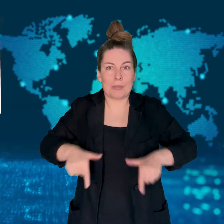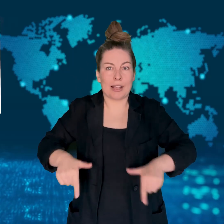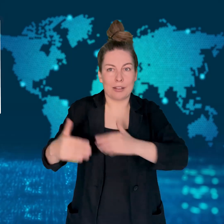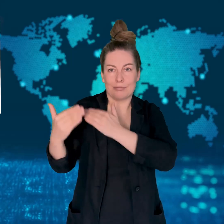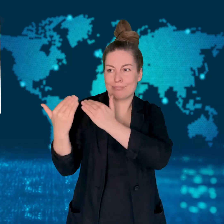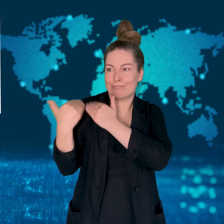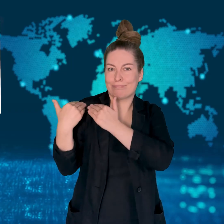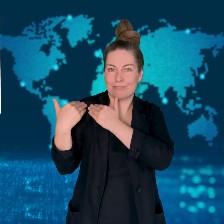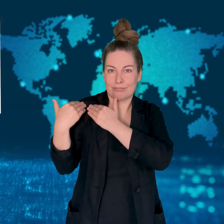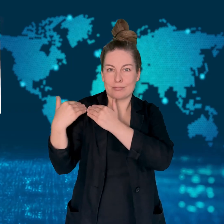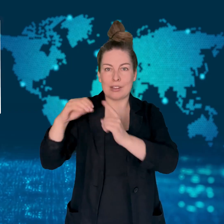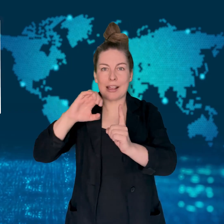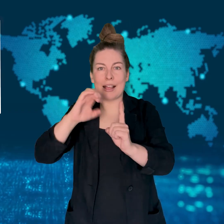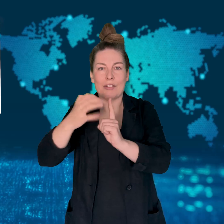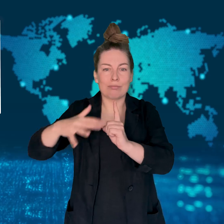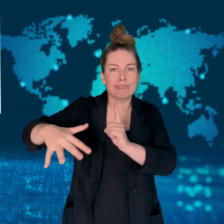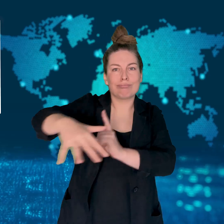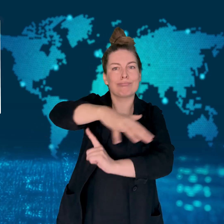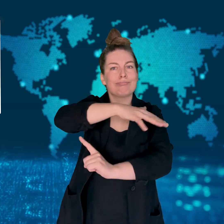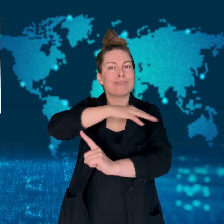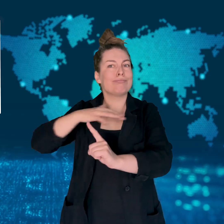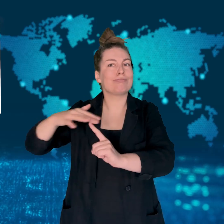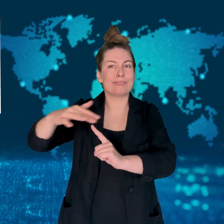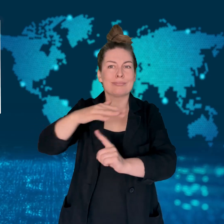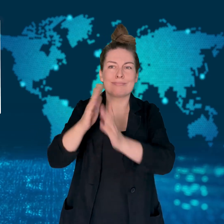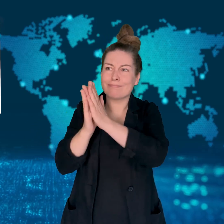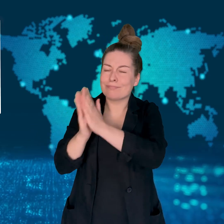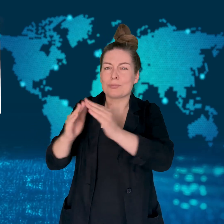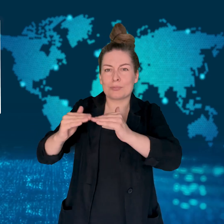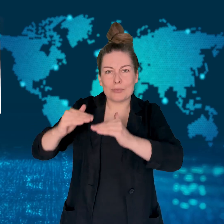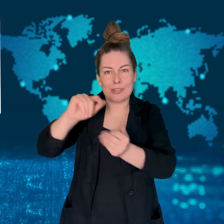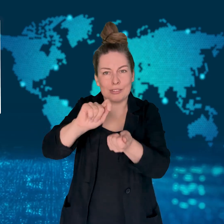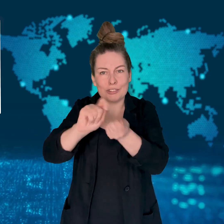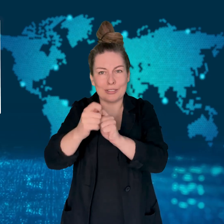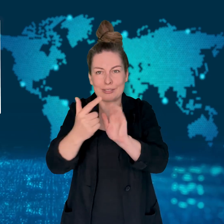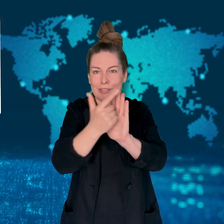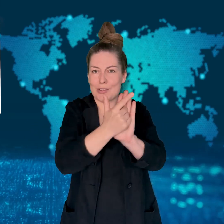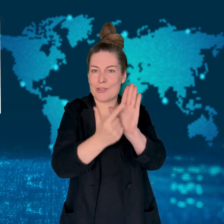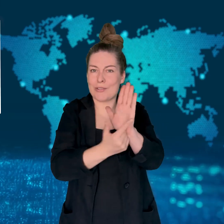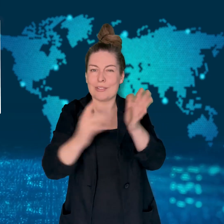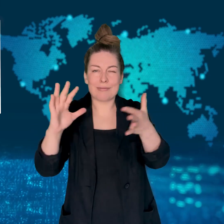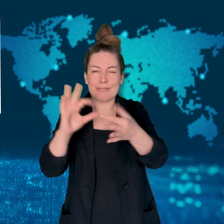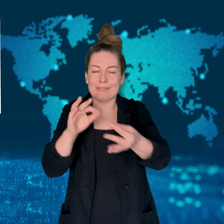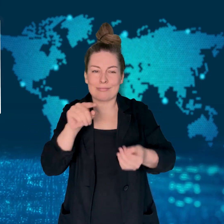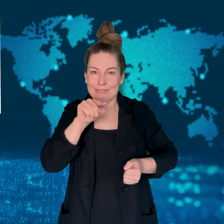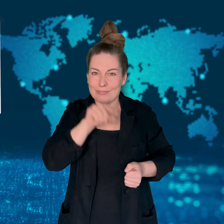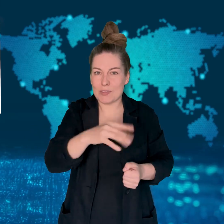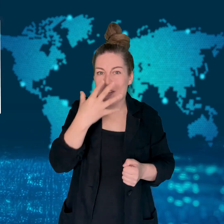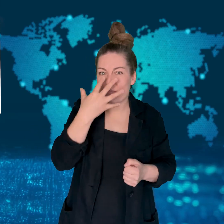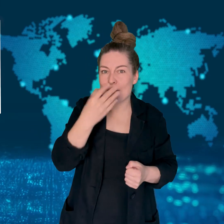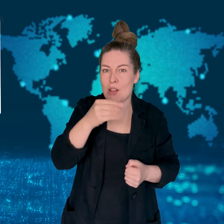increase regulations of the wolf predators.